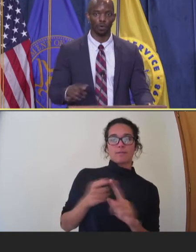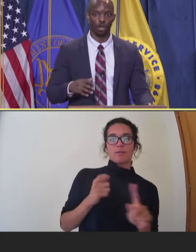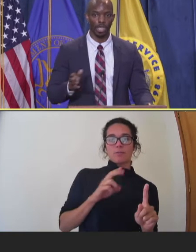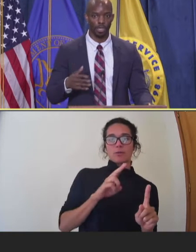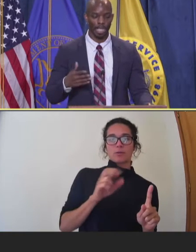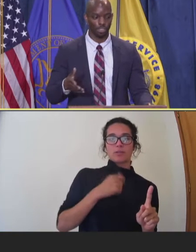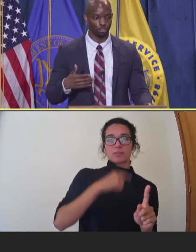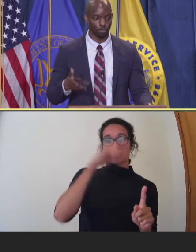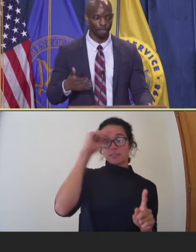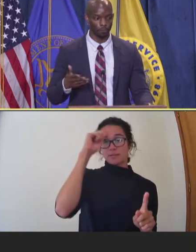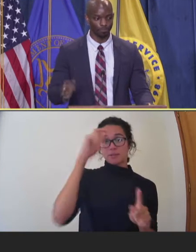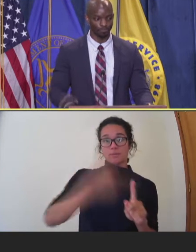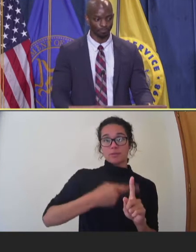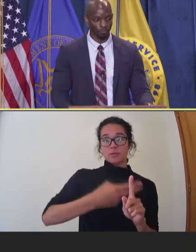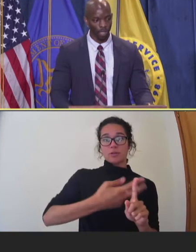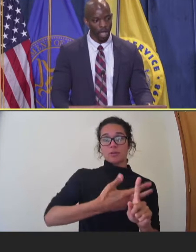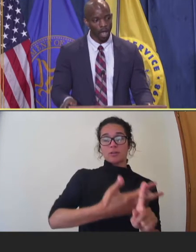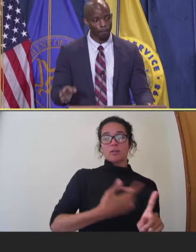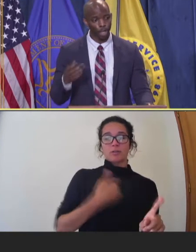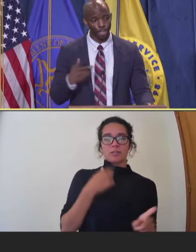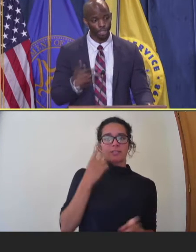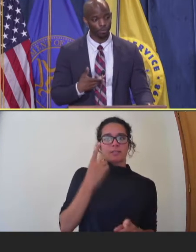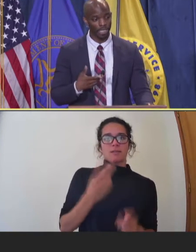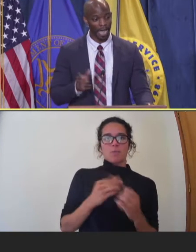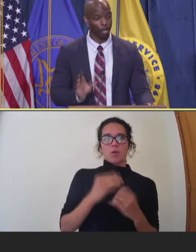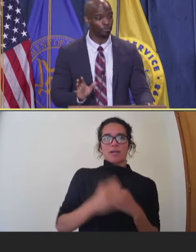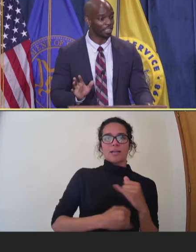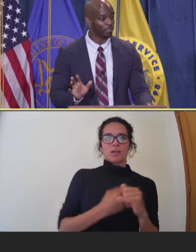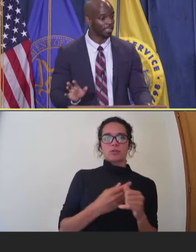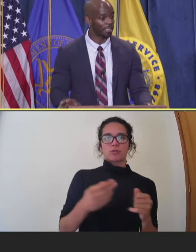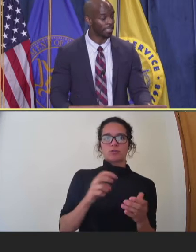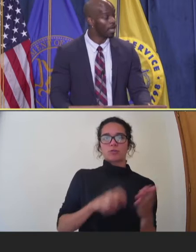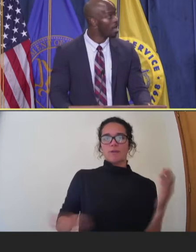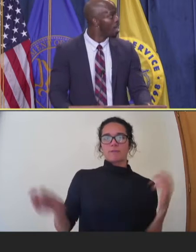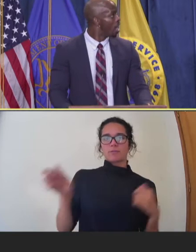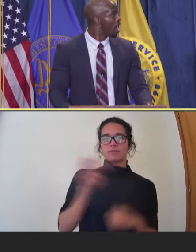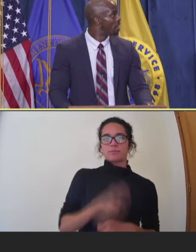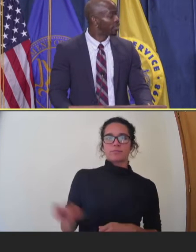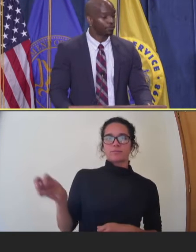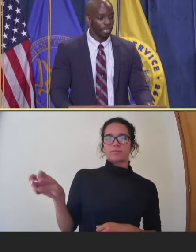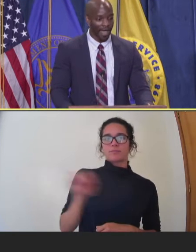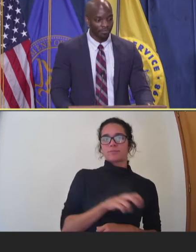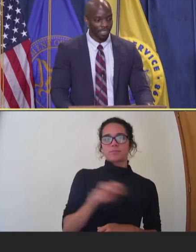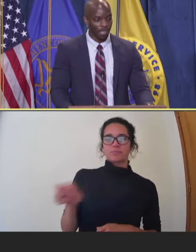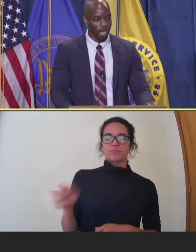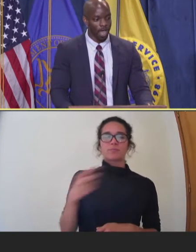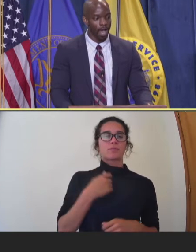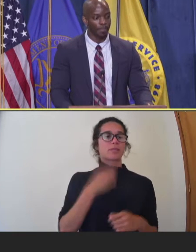more international travel. On your screen I hope that you can see the three graphs here. But they